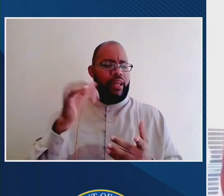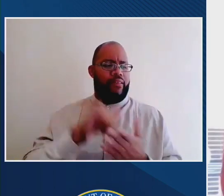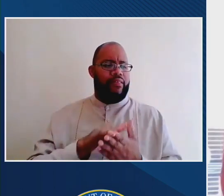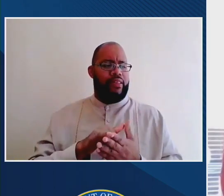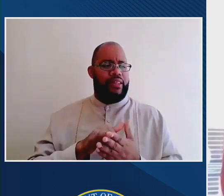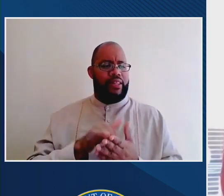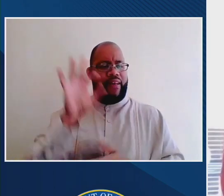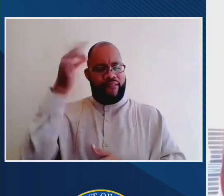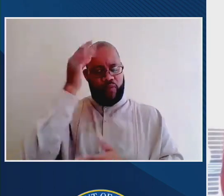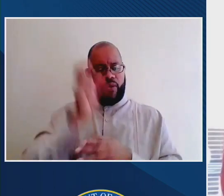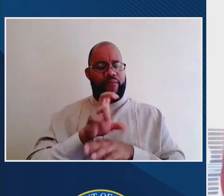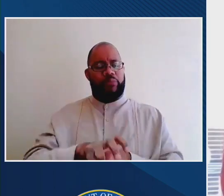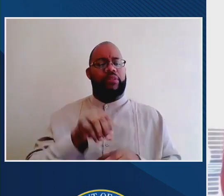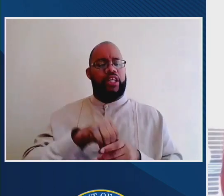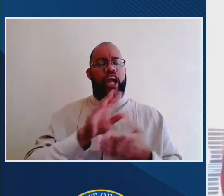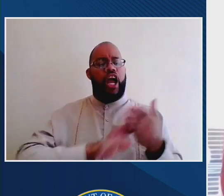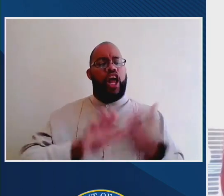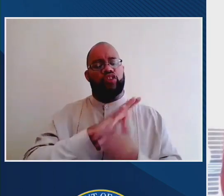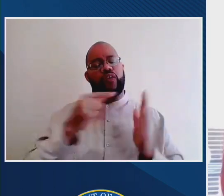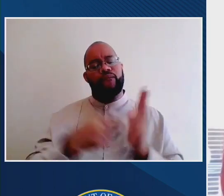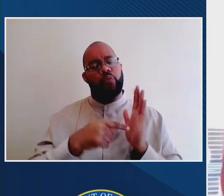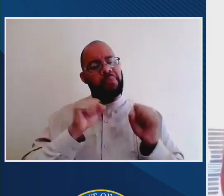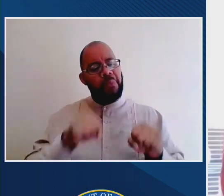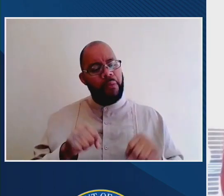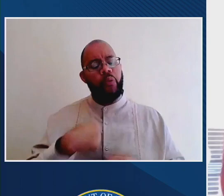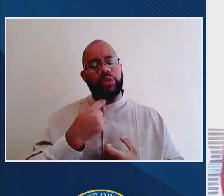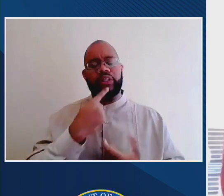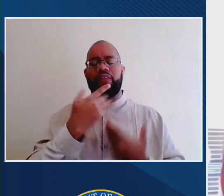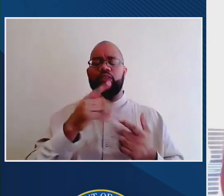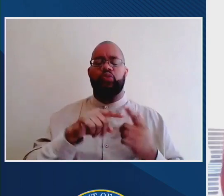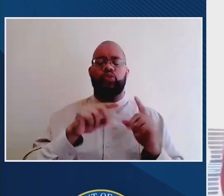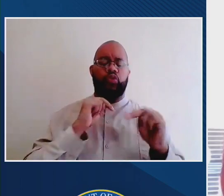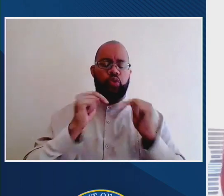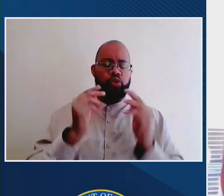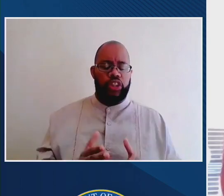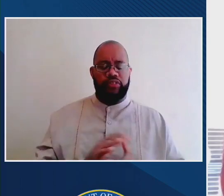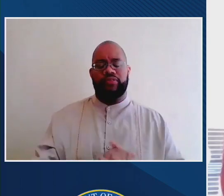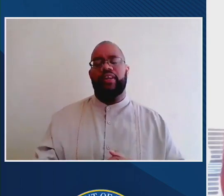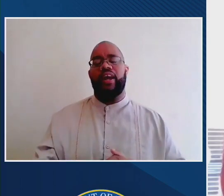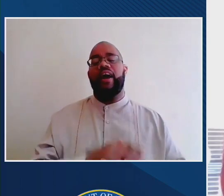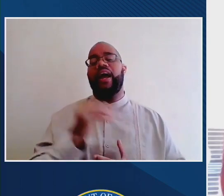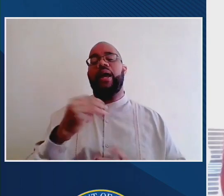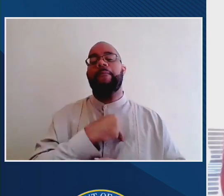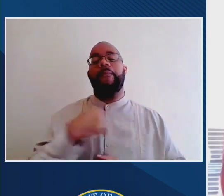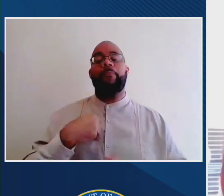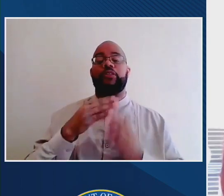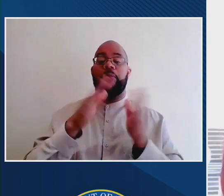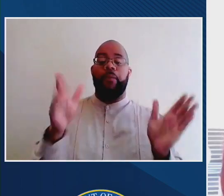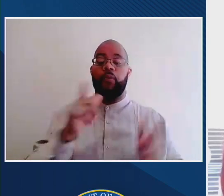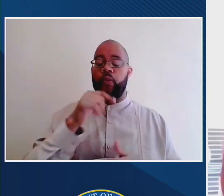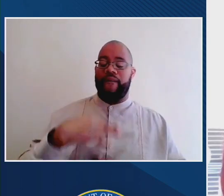affordability. Again, I want to say thank you to the negotiators and members of the public who are volunteering their time.